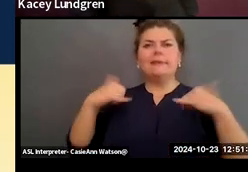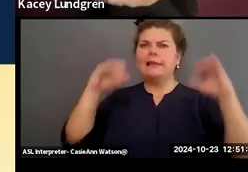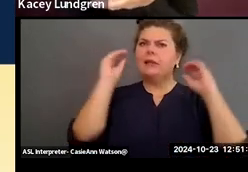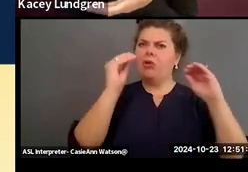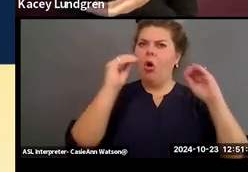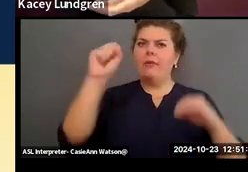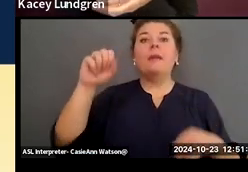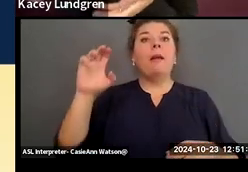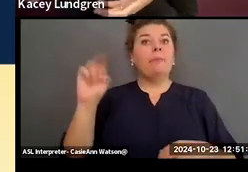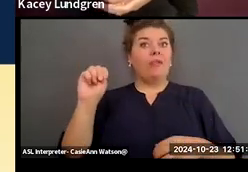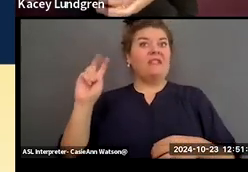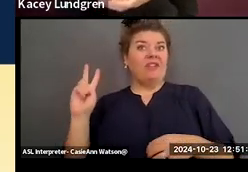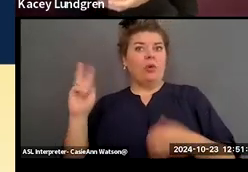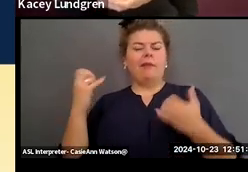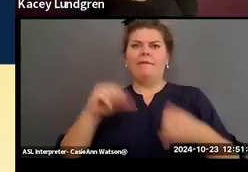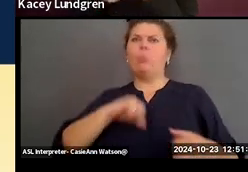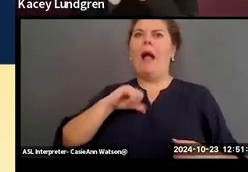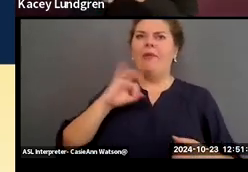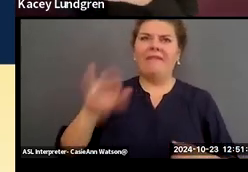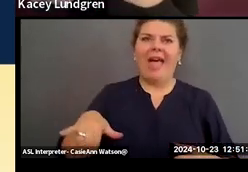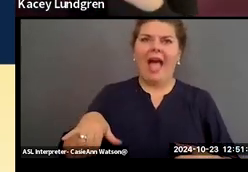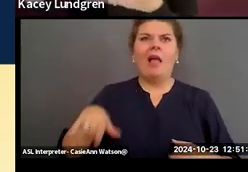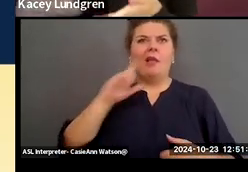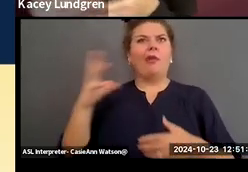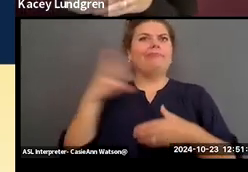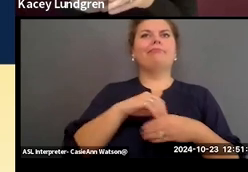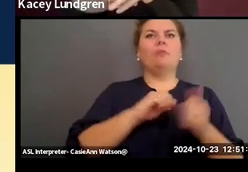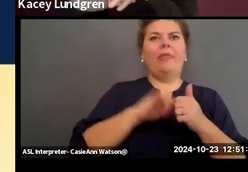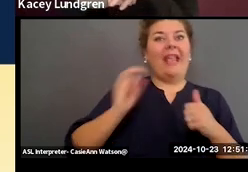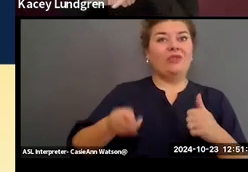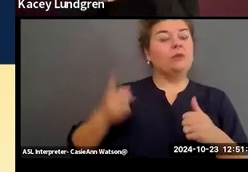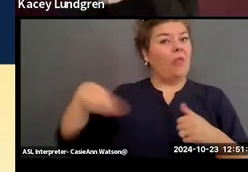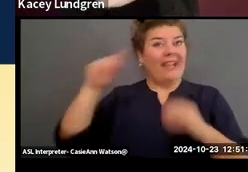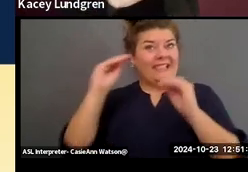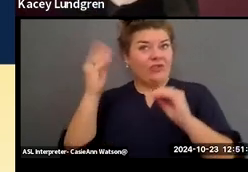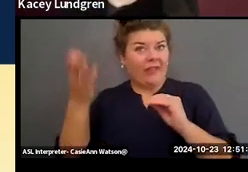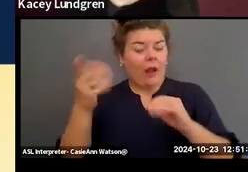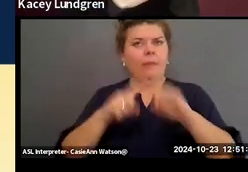And that Martha's Vineyard is very proud of it, that they were a part of that history, so they teach it there, but I don't think the language there